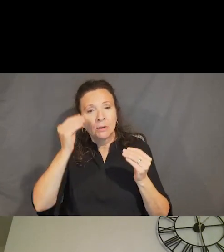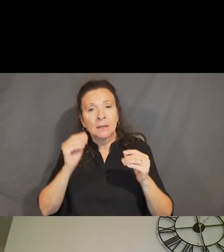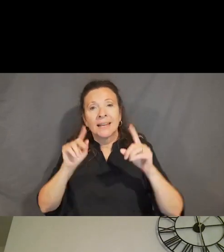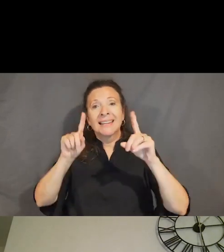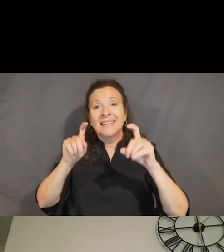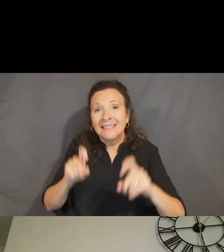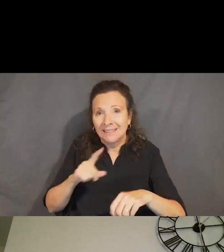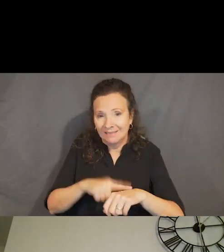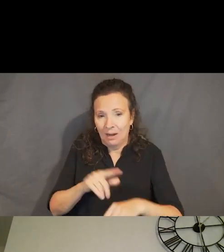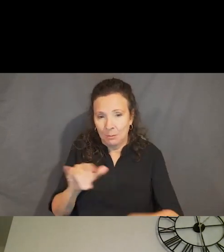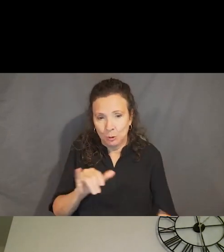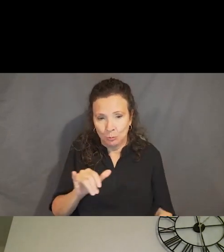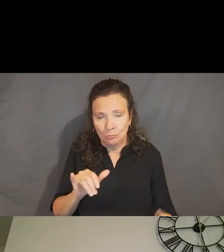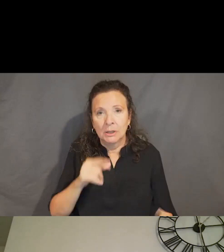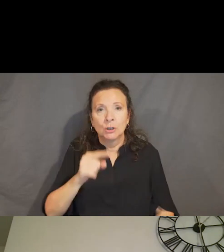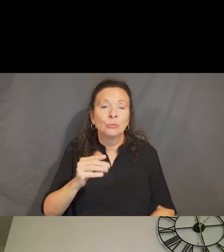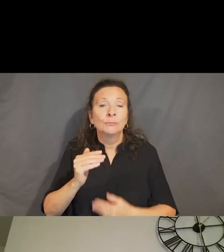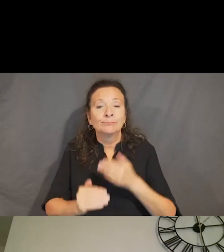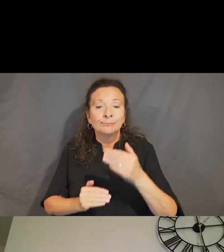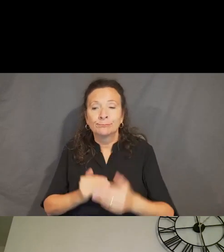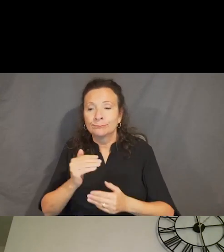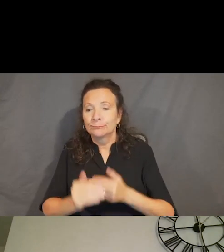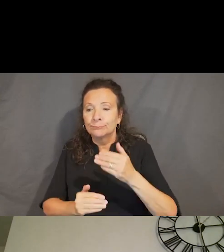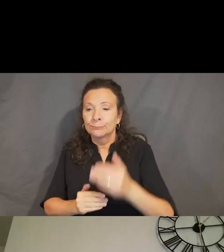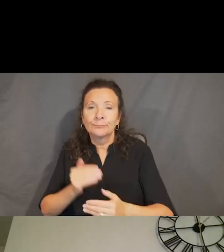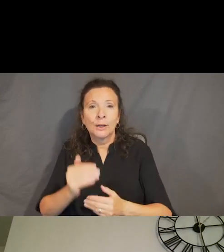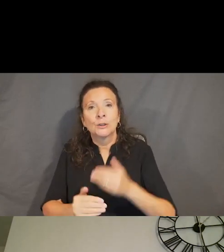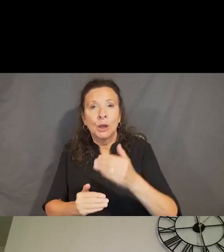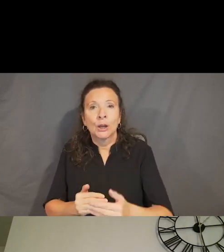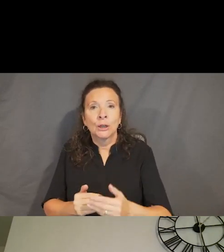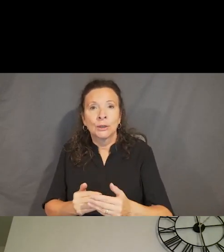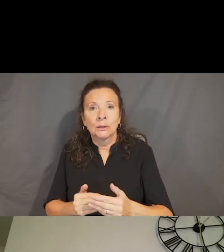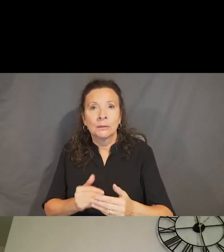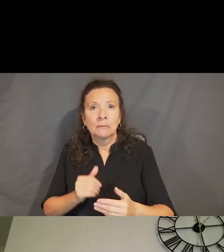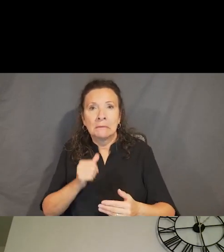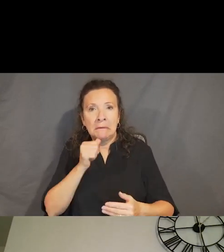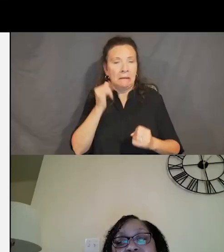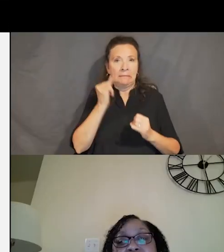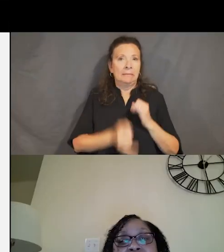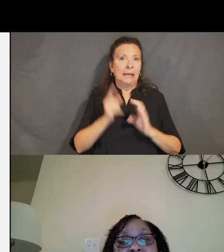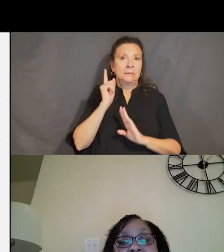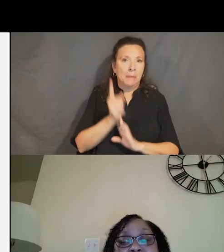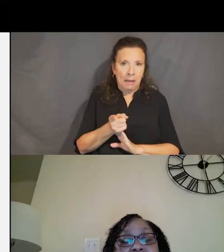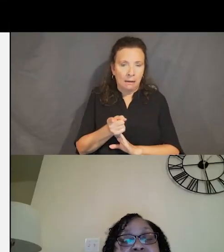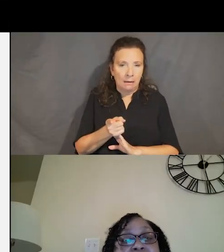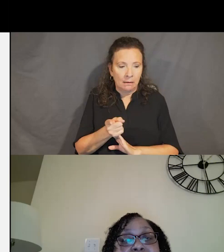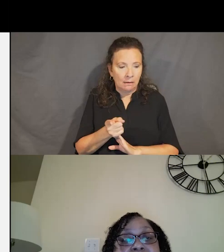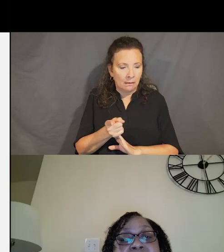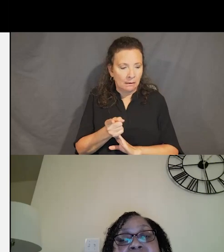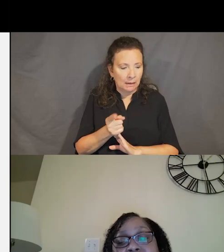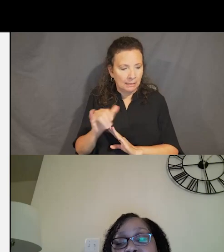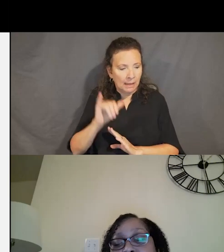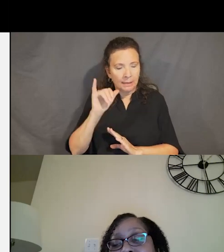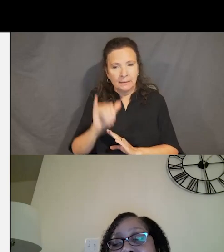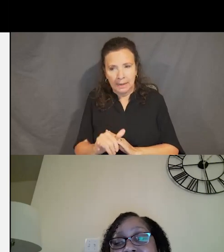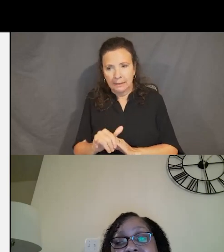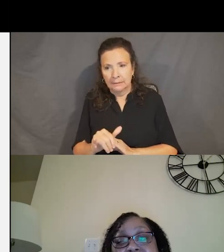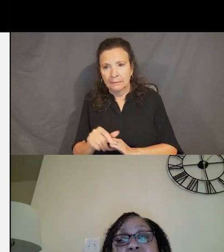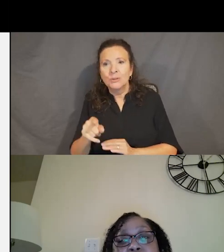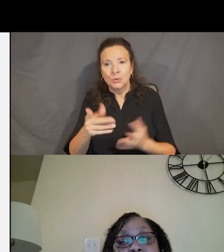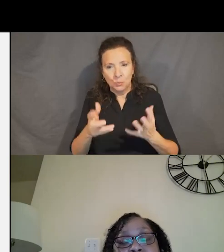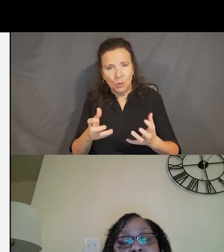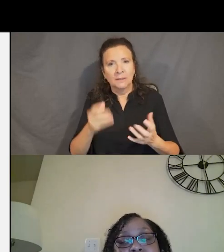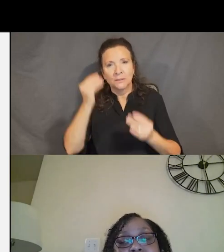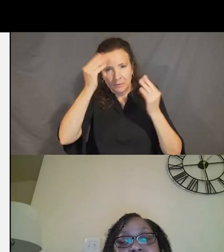go along. Not when you get to the end. So, these are the types of things that you want to consider